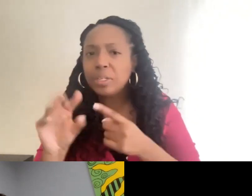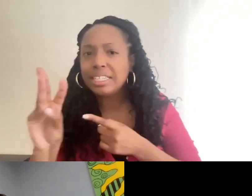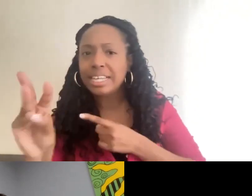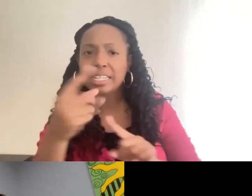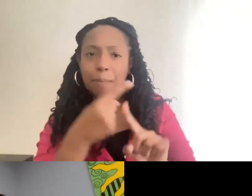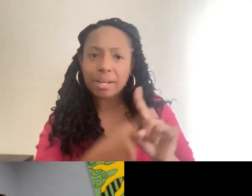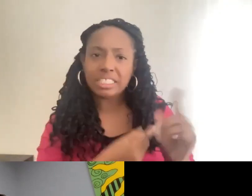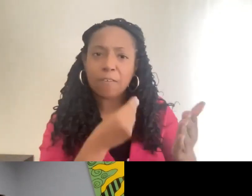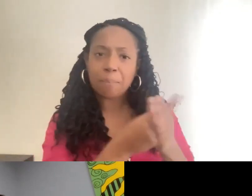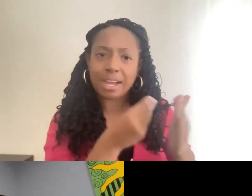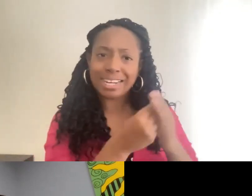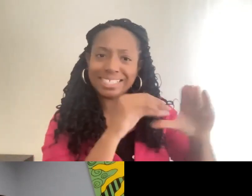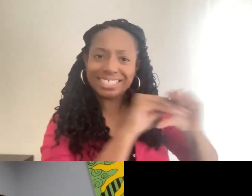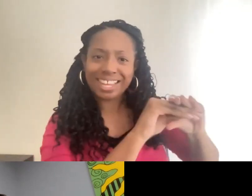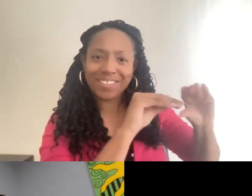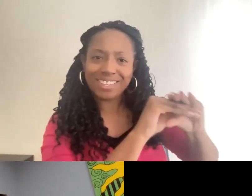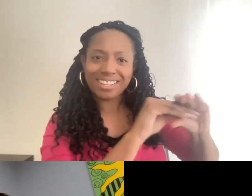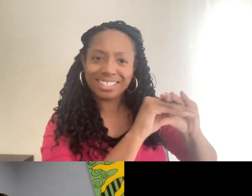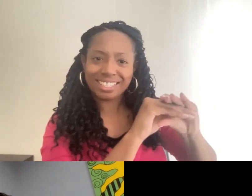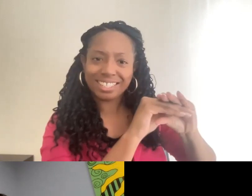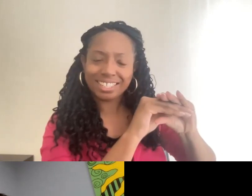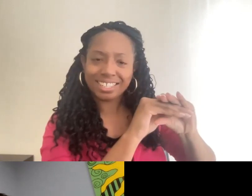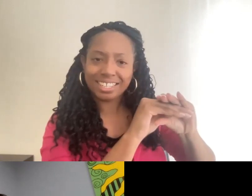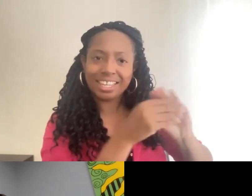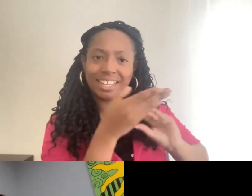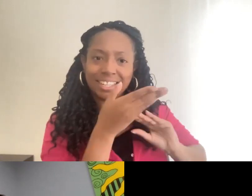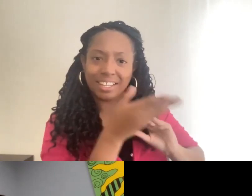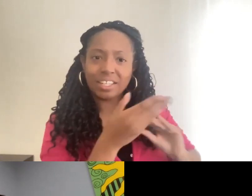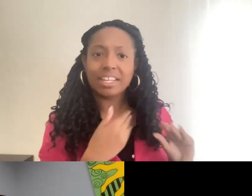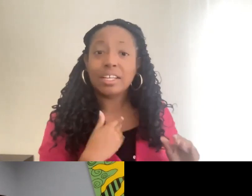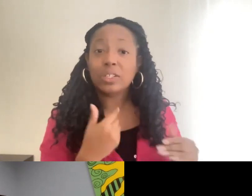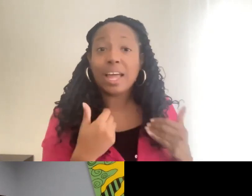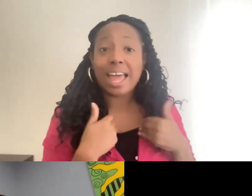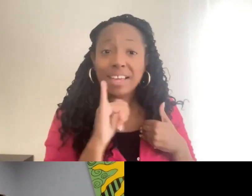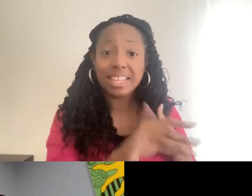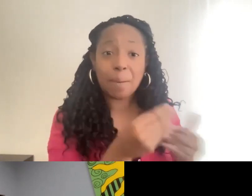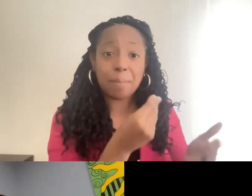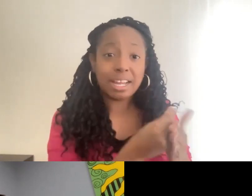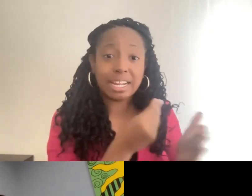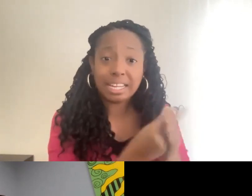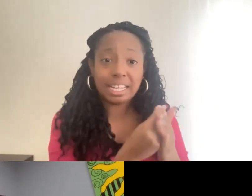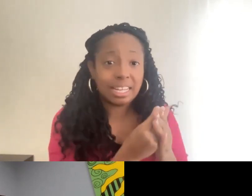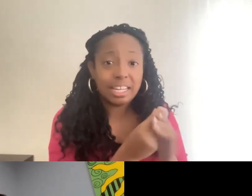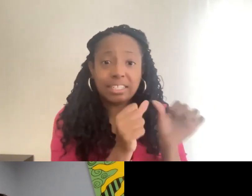to work for us but having free cash flow is the first ability to get any money to really work for